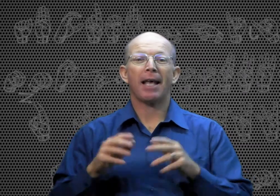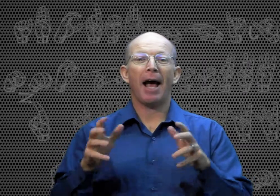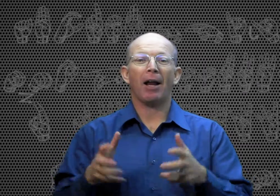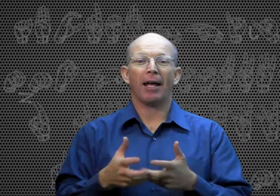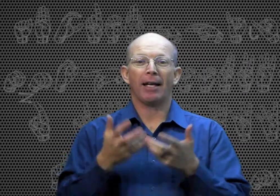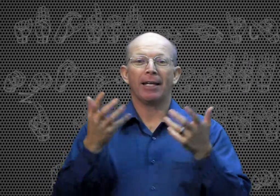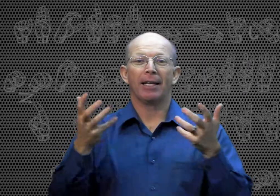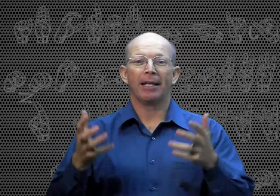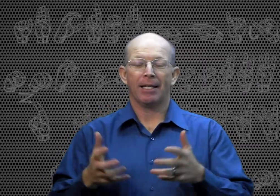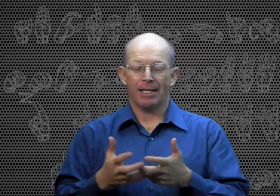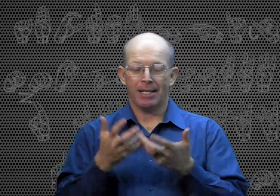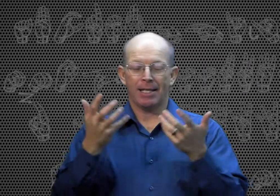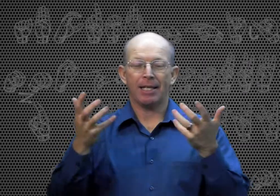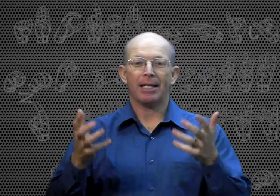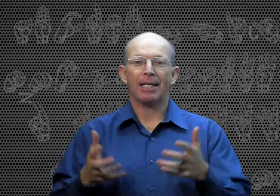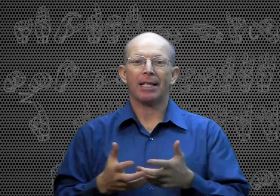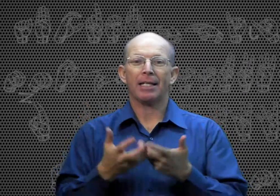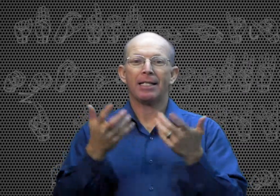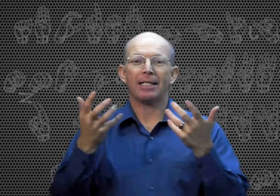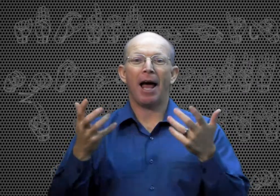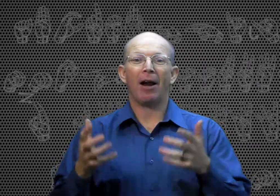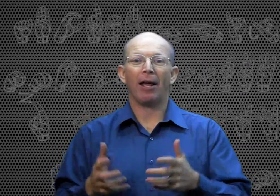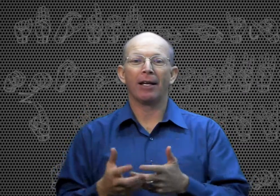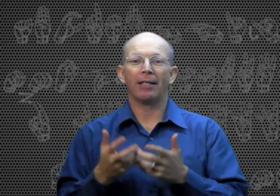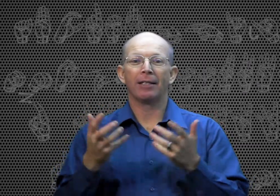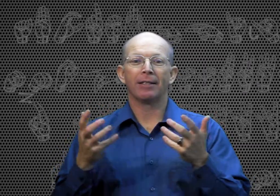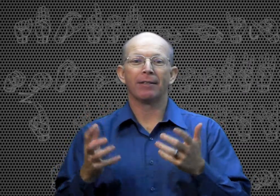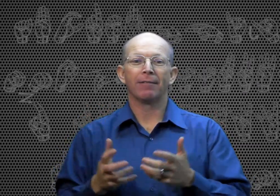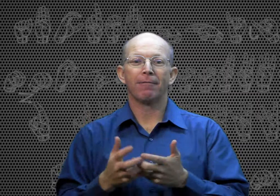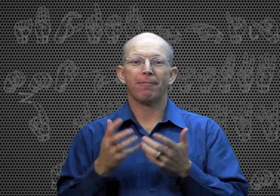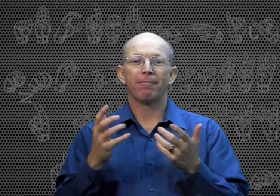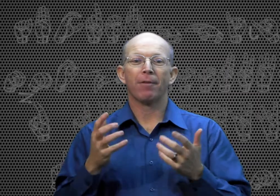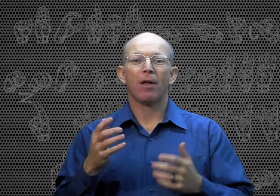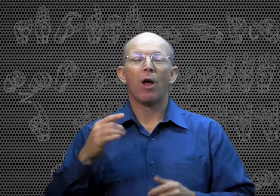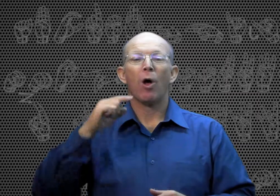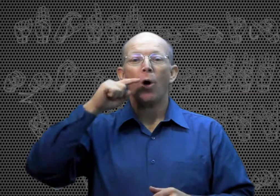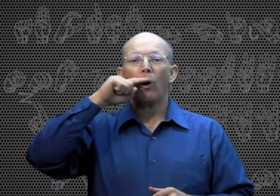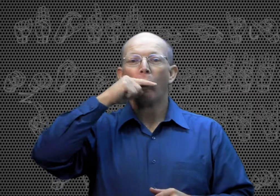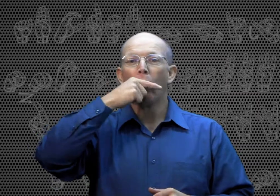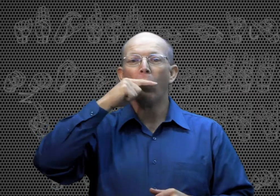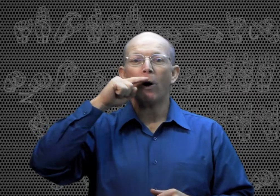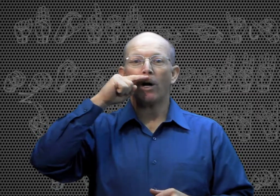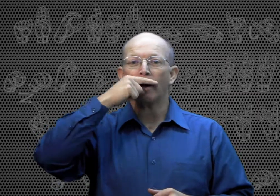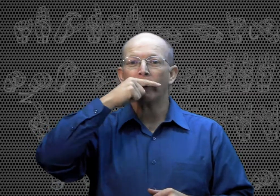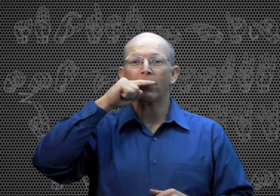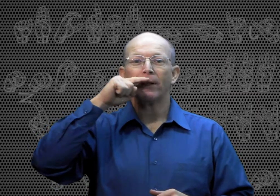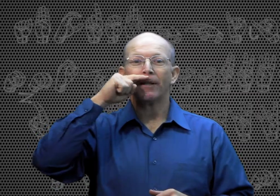SALAD CORN